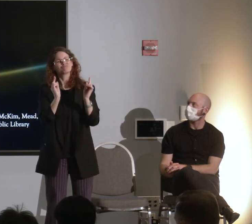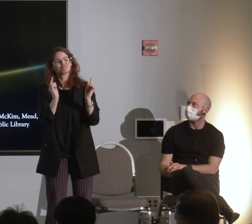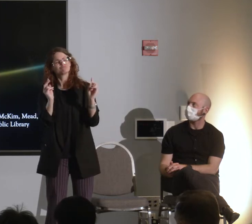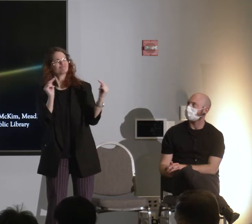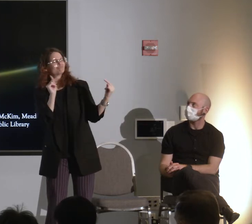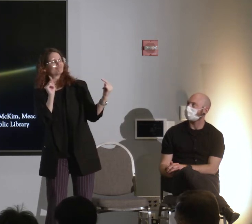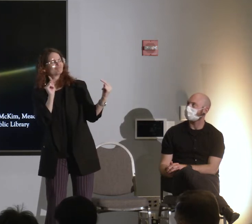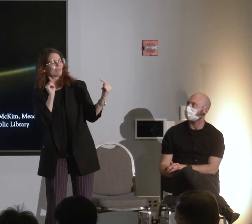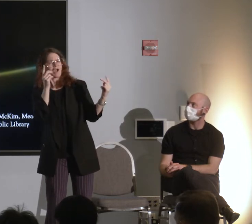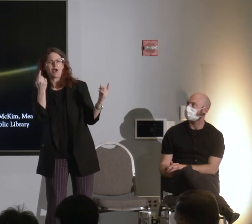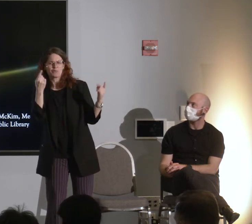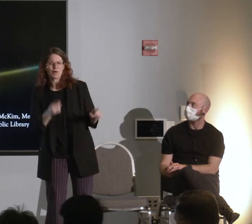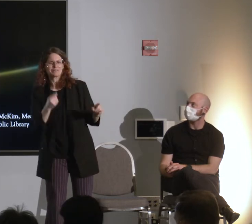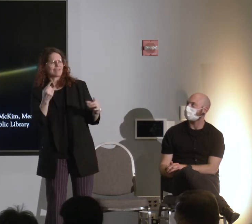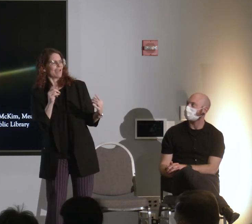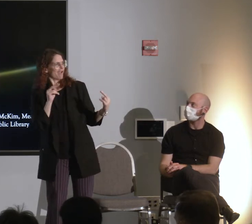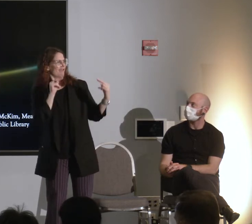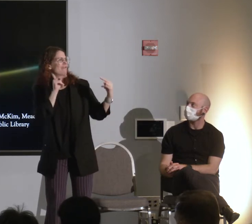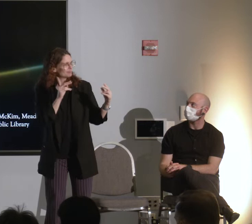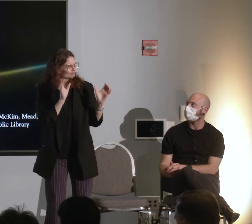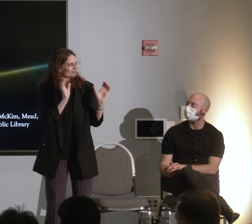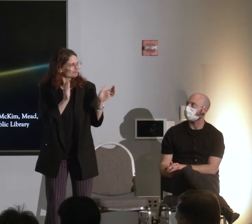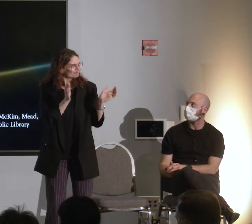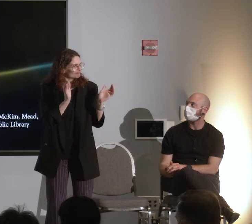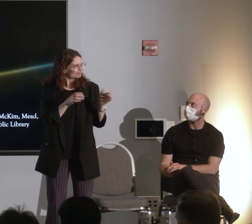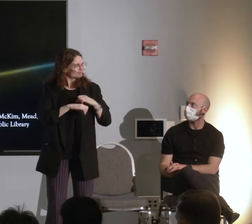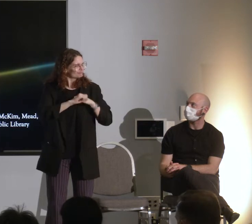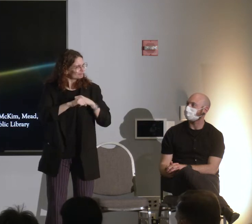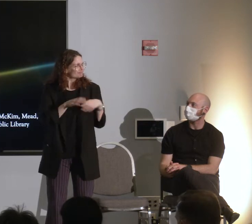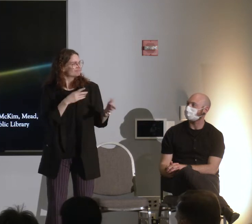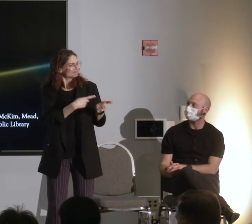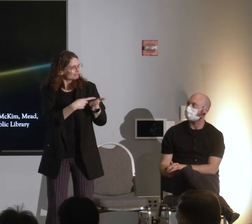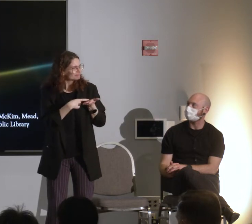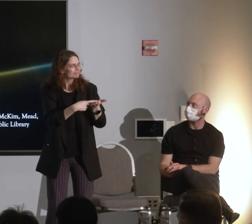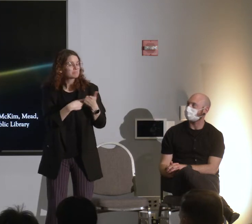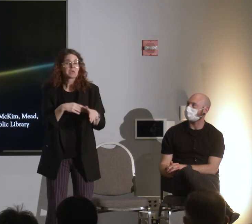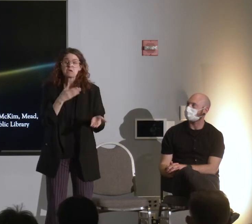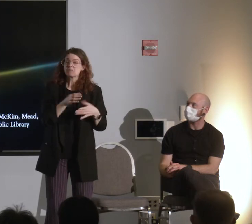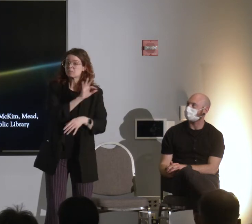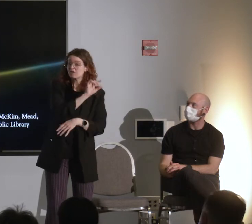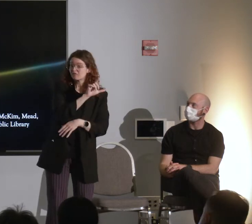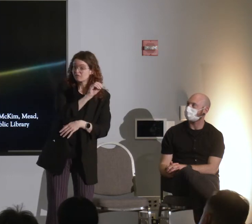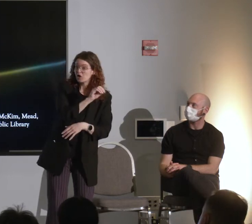by chance, they fall into conversation. Perhaps Olmstead was drawn to Richardson,